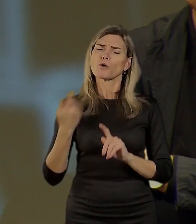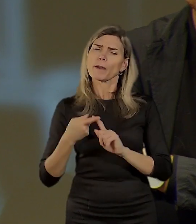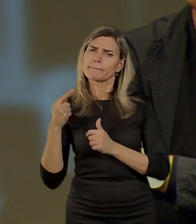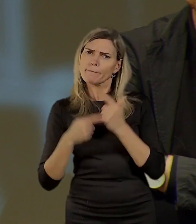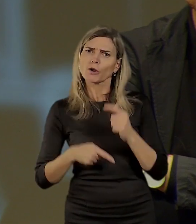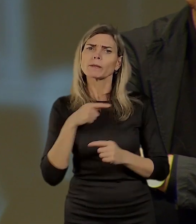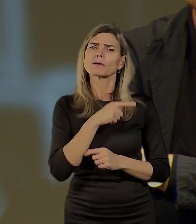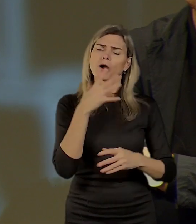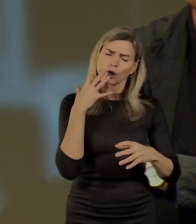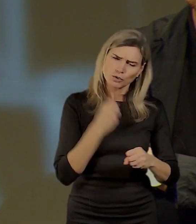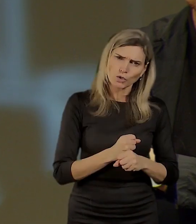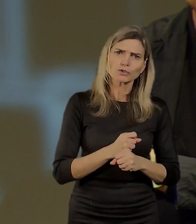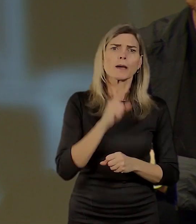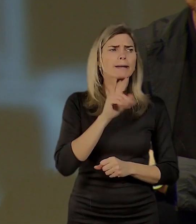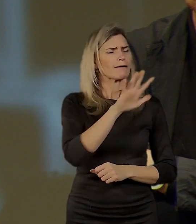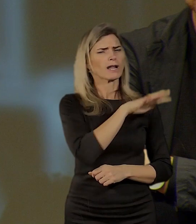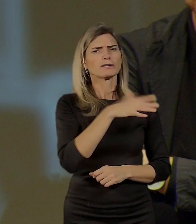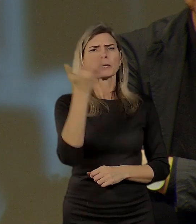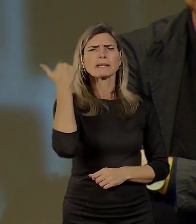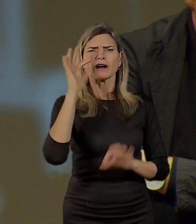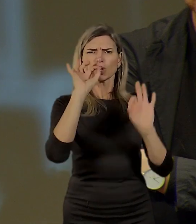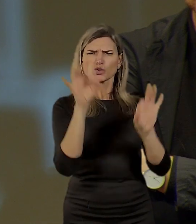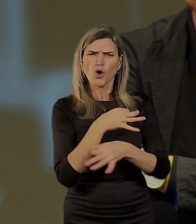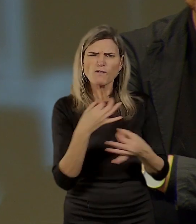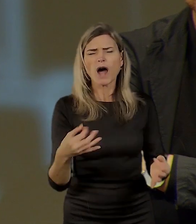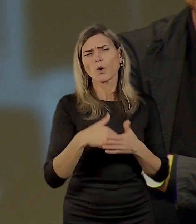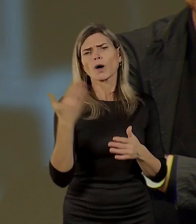because it would be a huge mistake not to have it.